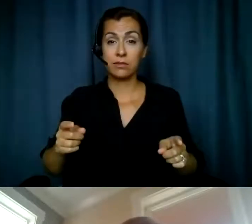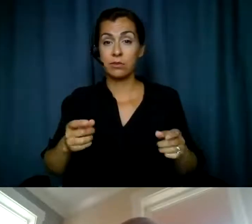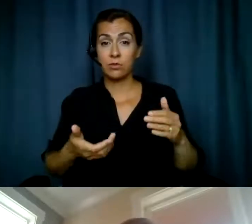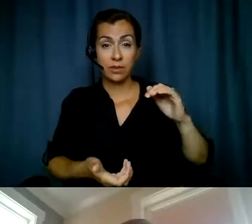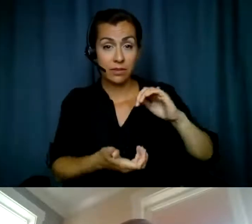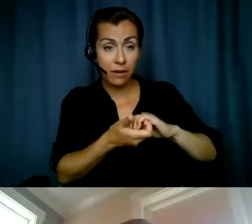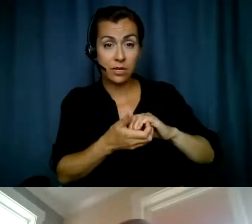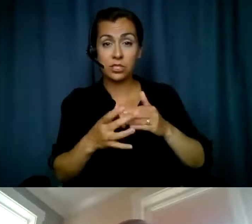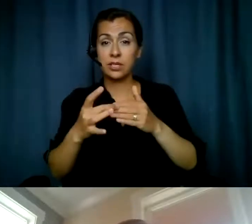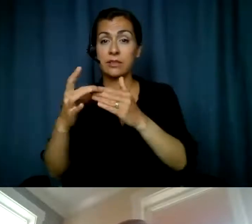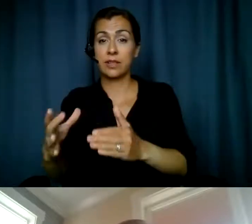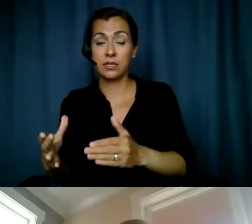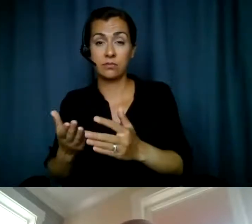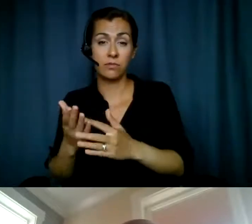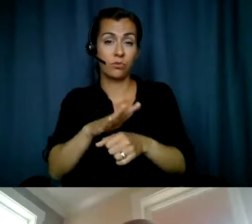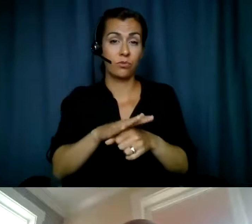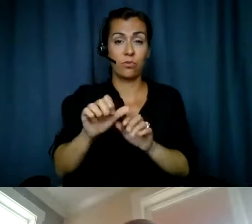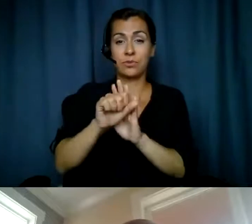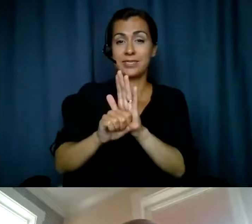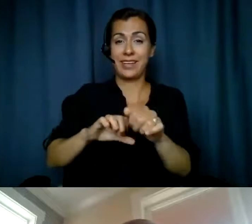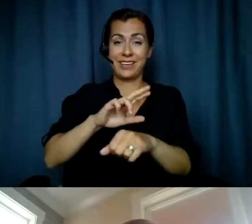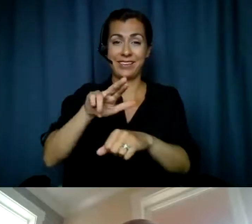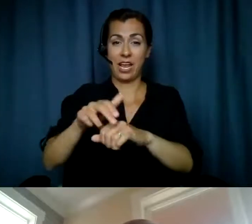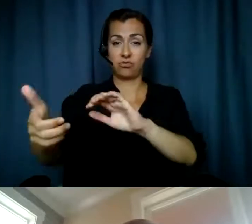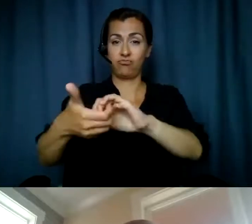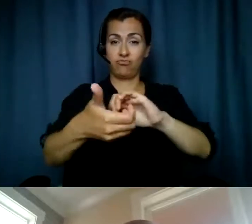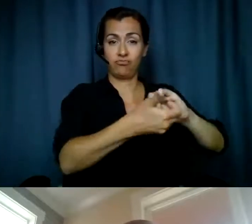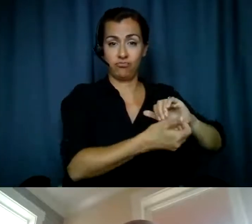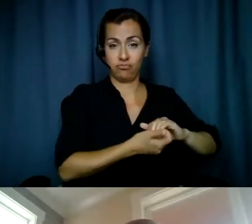to civil rights, education, health care, and employment.